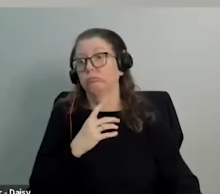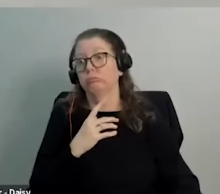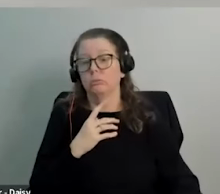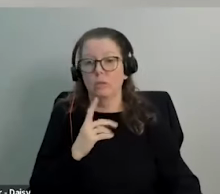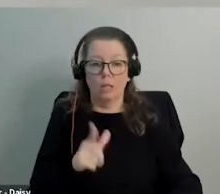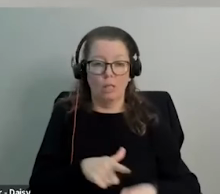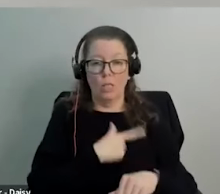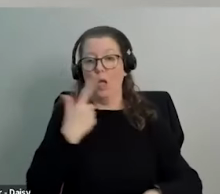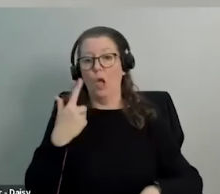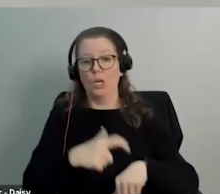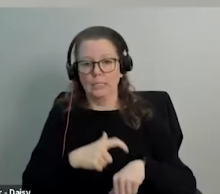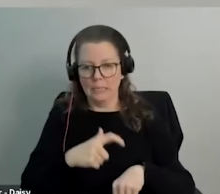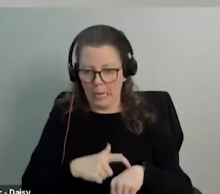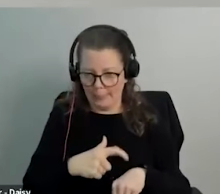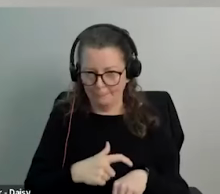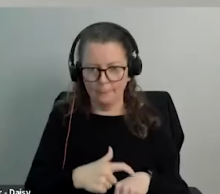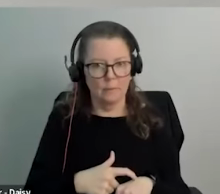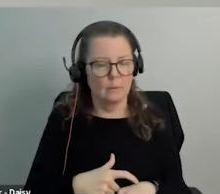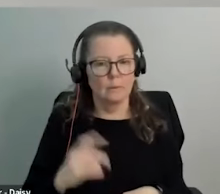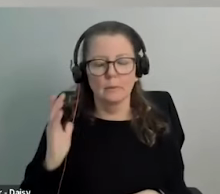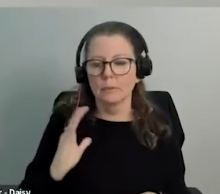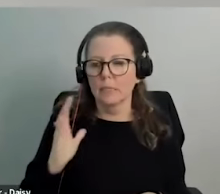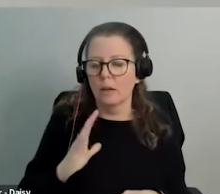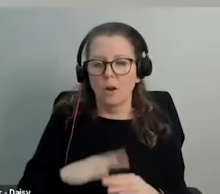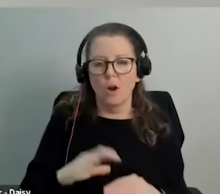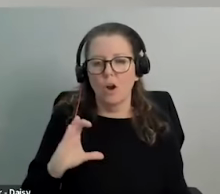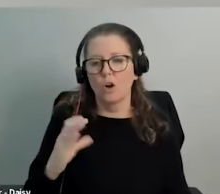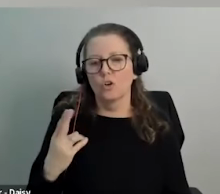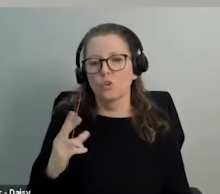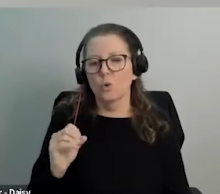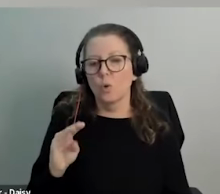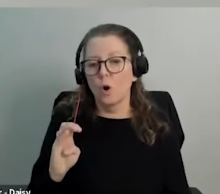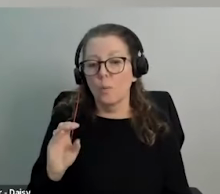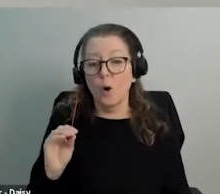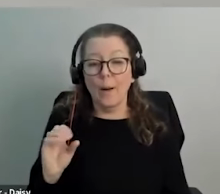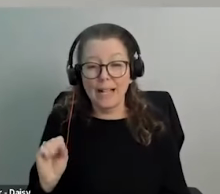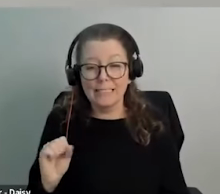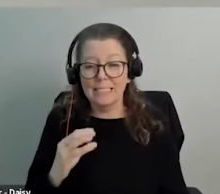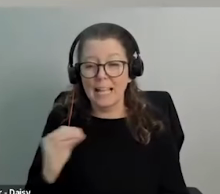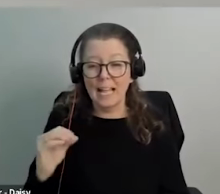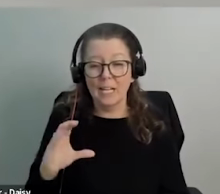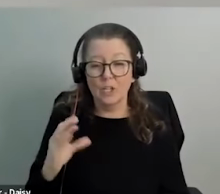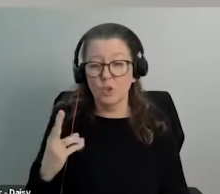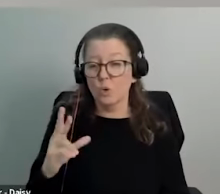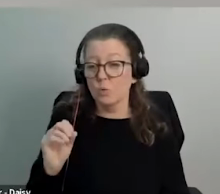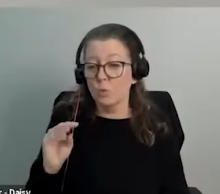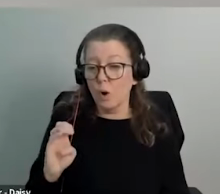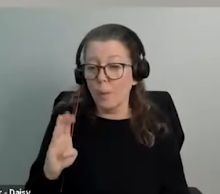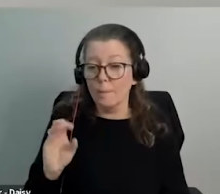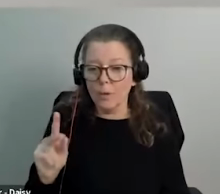where it was early days on Chrome OS, early days in Chromebooks. We had to really build out the entire map.